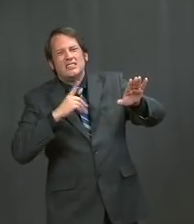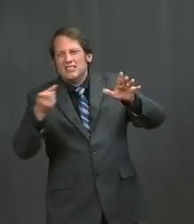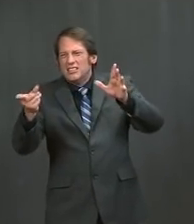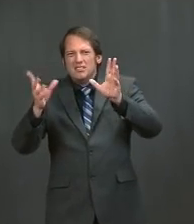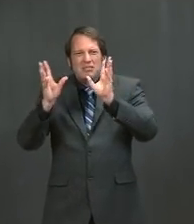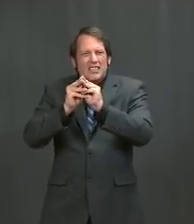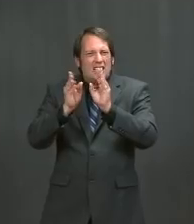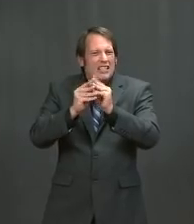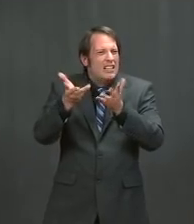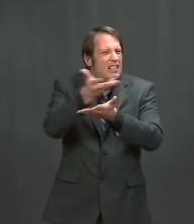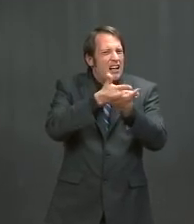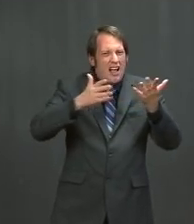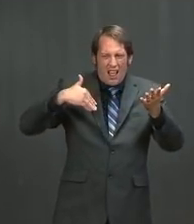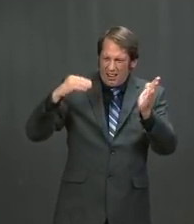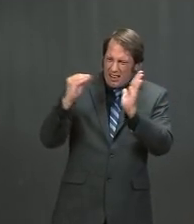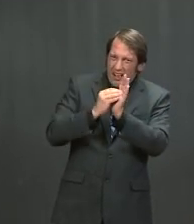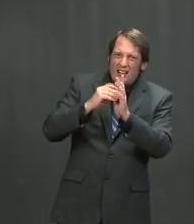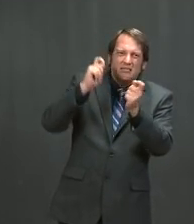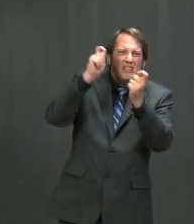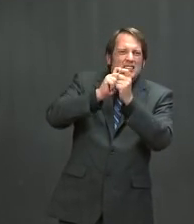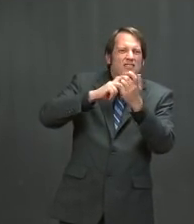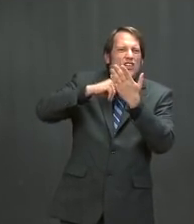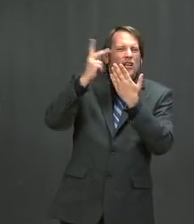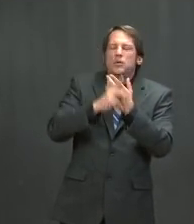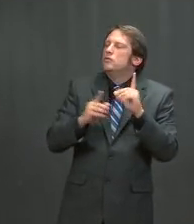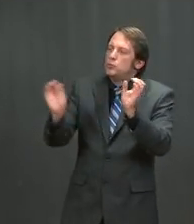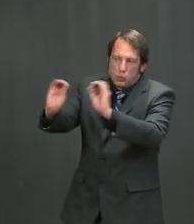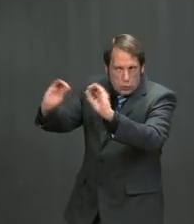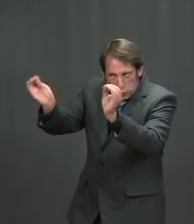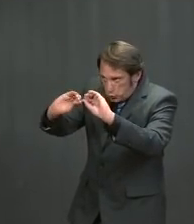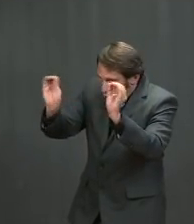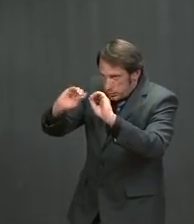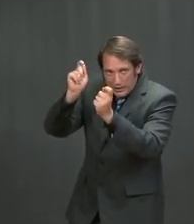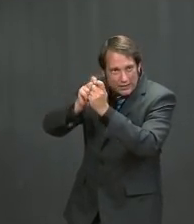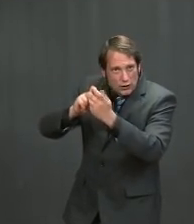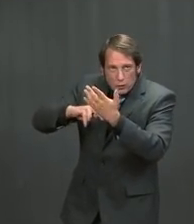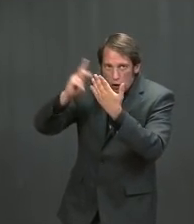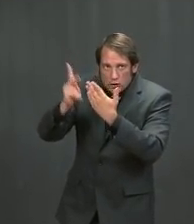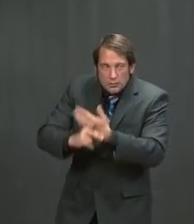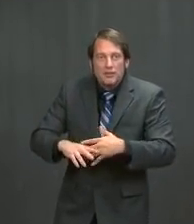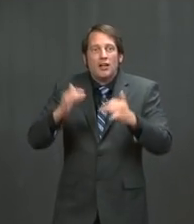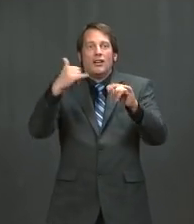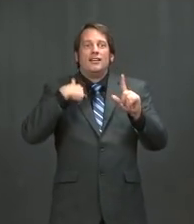Ms. Psaki: No. >> The Press: Okay. My baseball question is: Today's home opener for the Texas Rangers